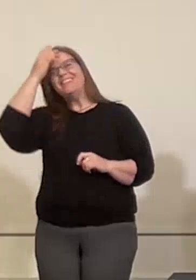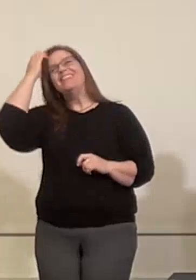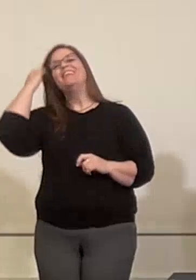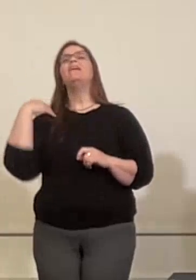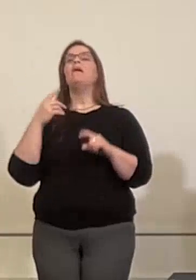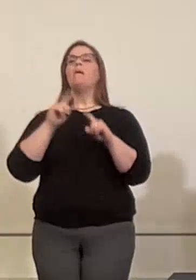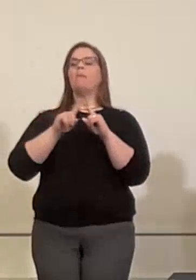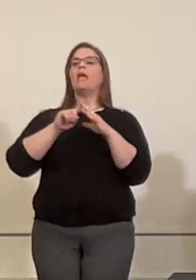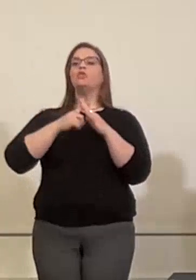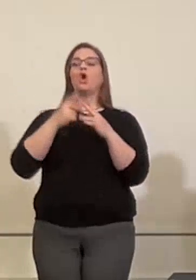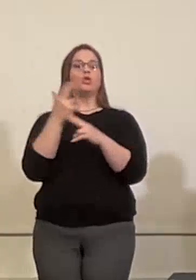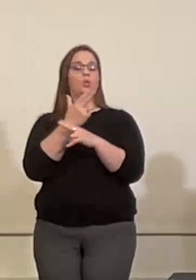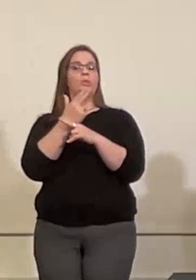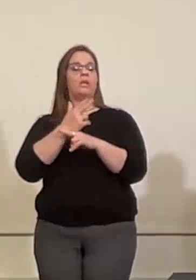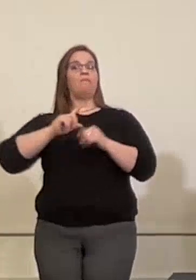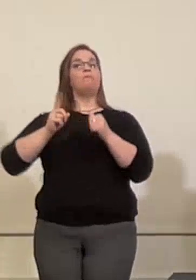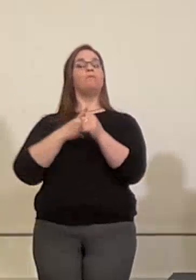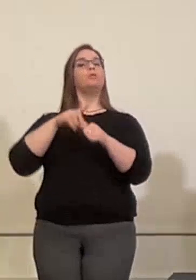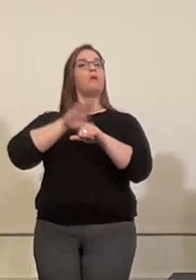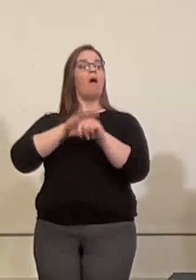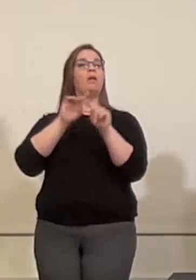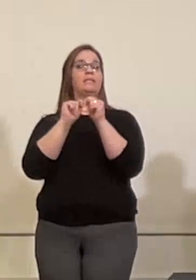first on teams right 'cause as somebody.